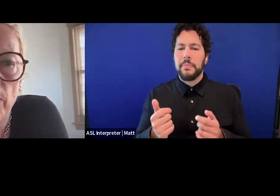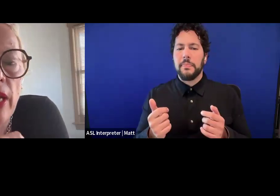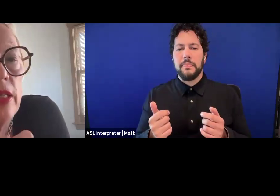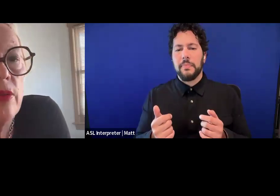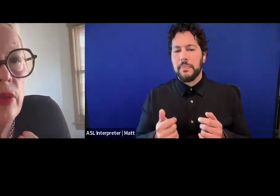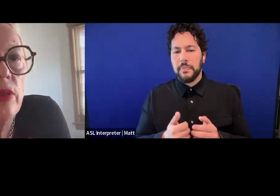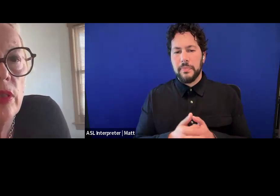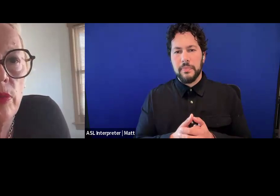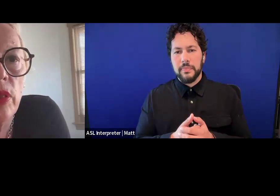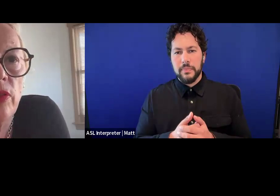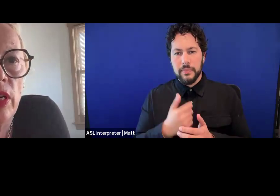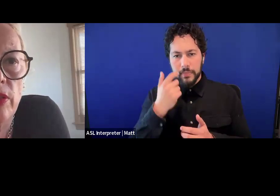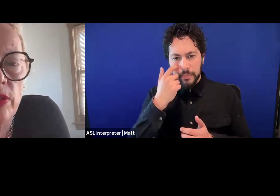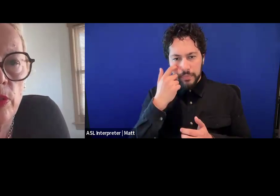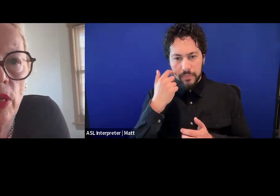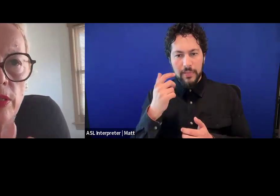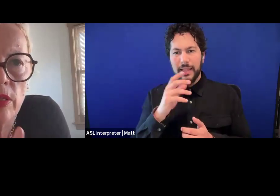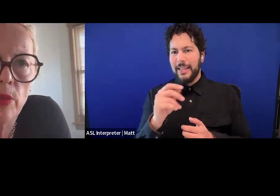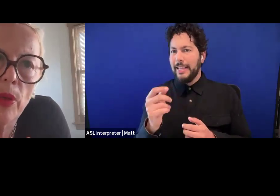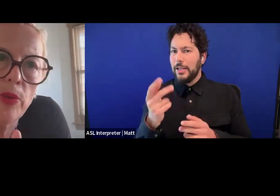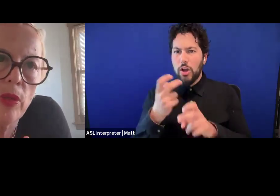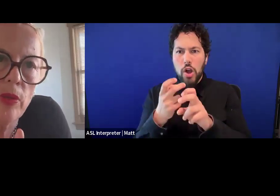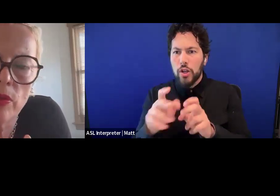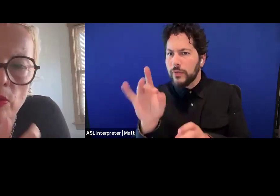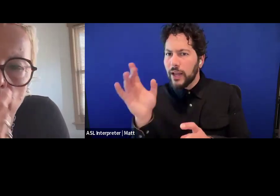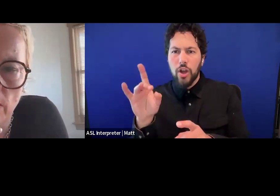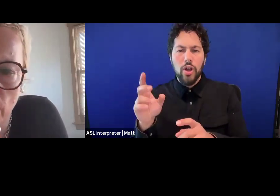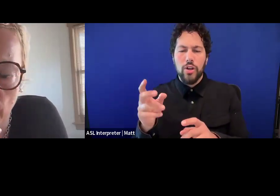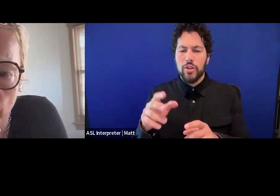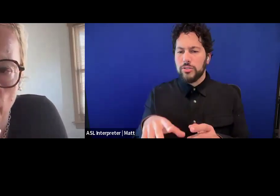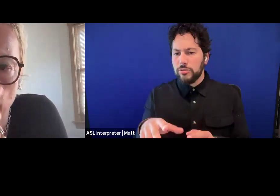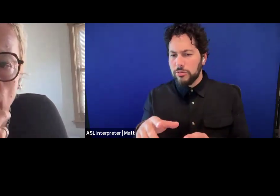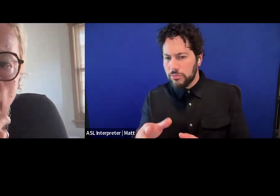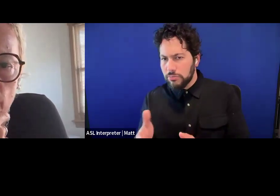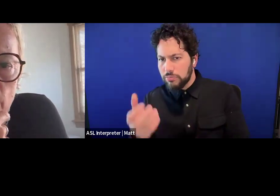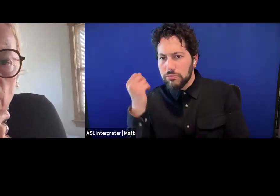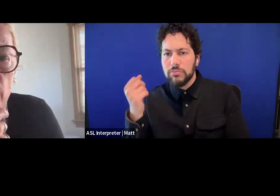Um, and it's fugitive within the records, as well as, I suppose, those of us who've been, uh, dealing with the clogs.